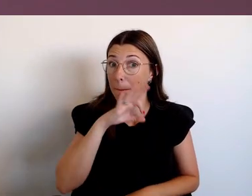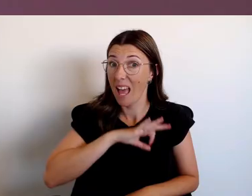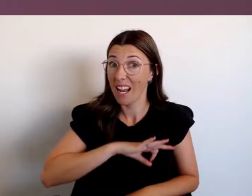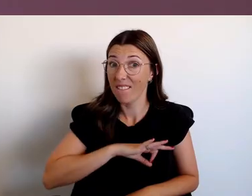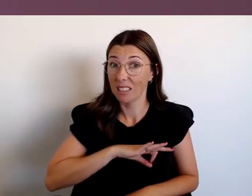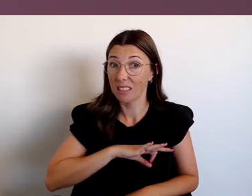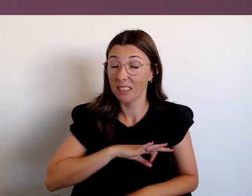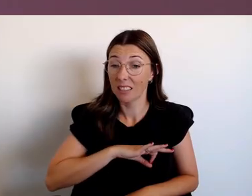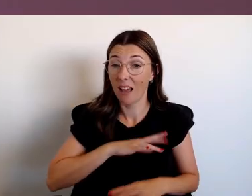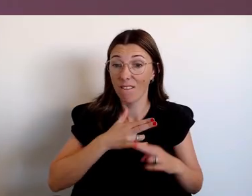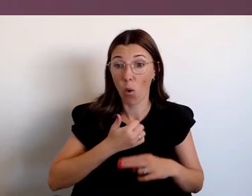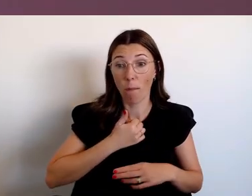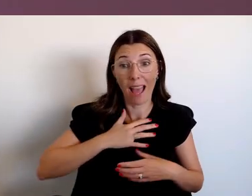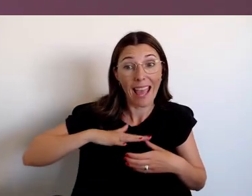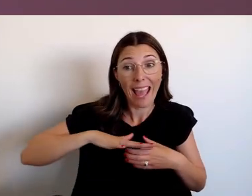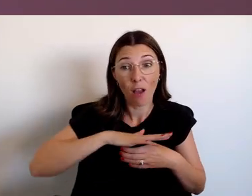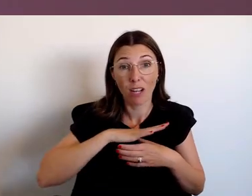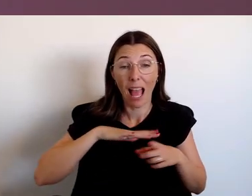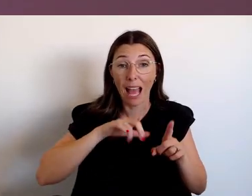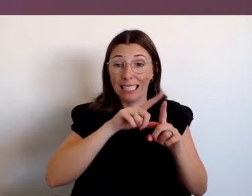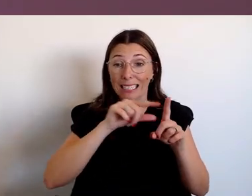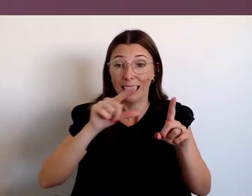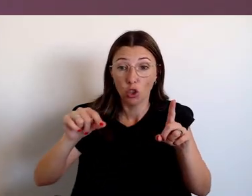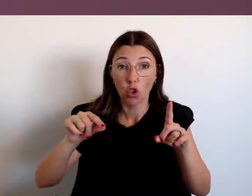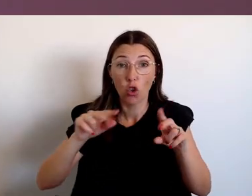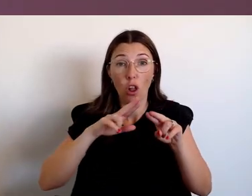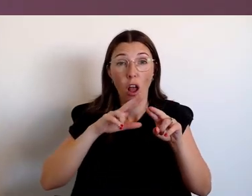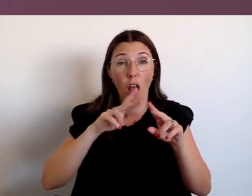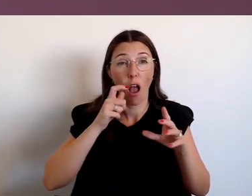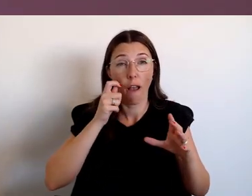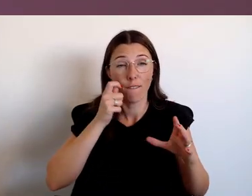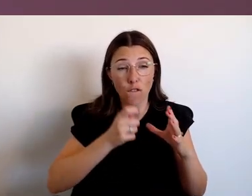benefits, certainly in my space, which is in the digital forensics and electronic collections space.